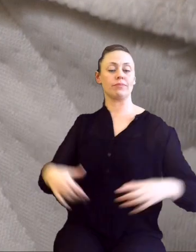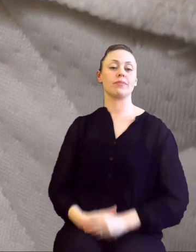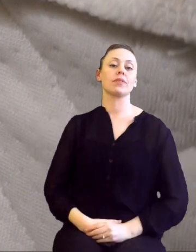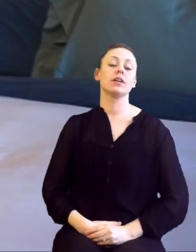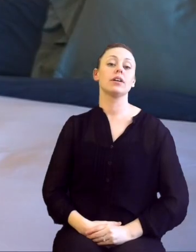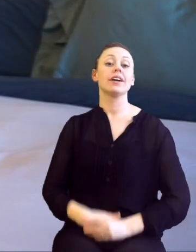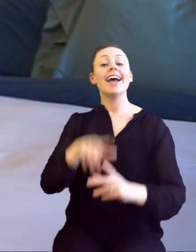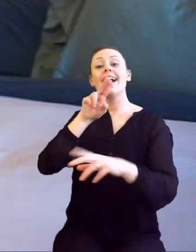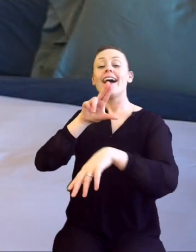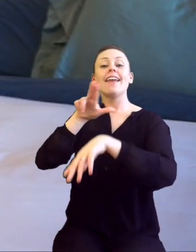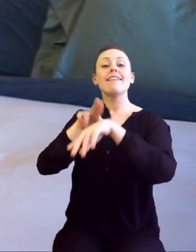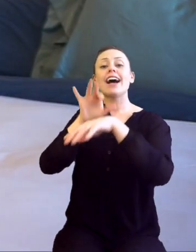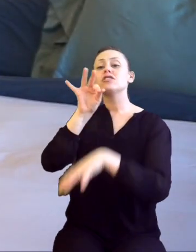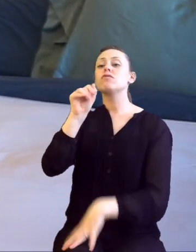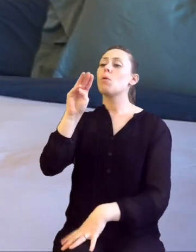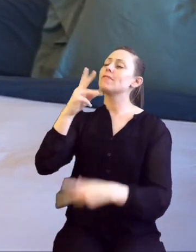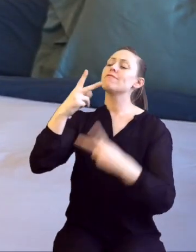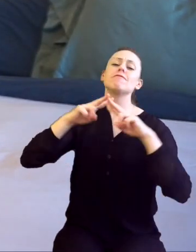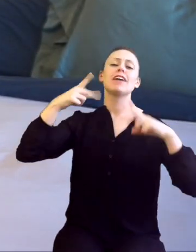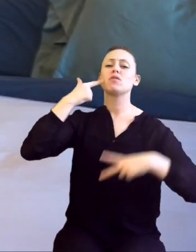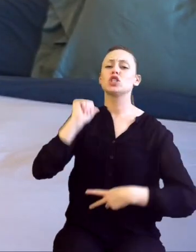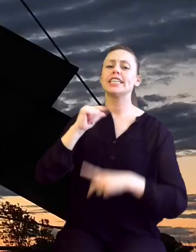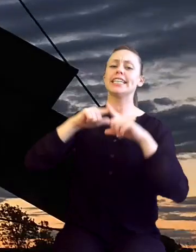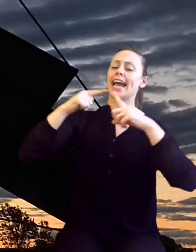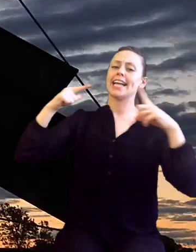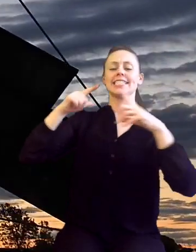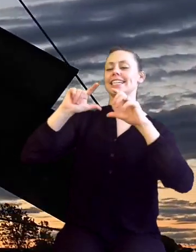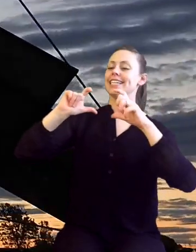Natural Form is a very green and eco-friendly company. In fact, Natural